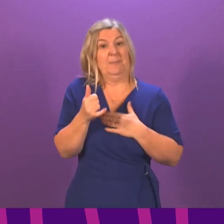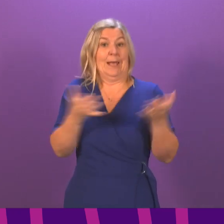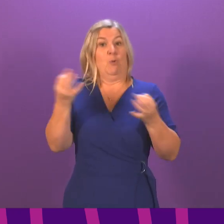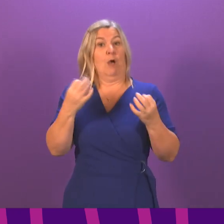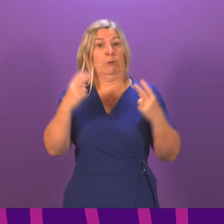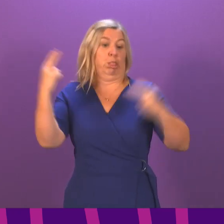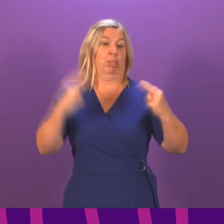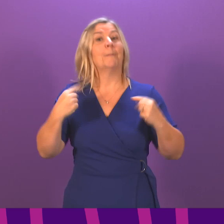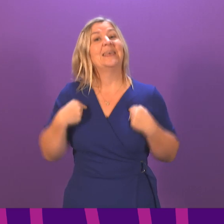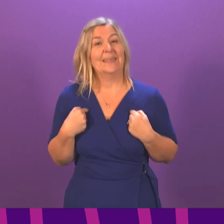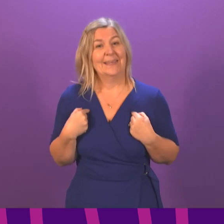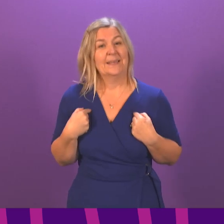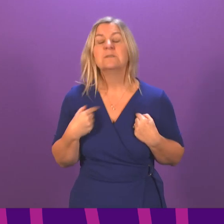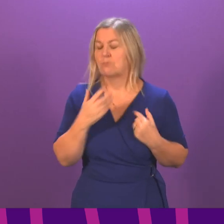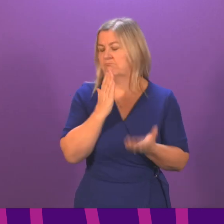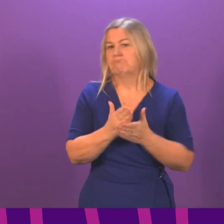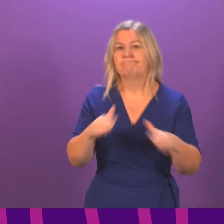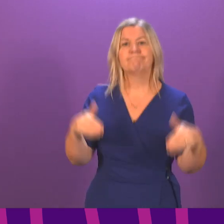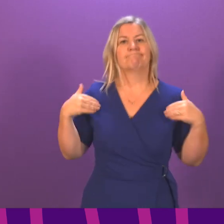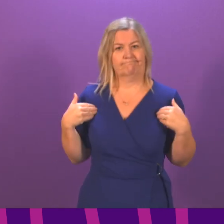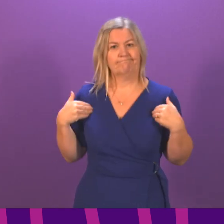In relation to legal advice—an issue in the context of this inquiry—the Deputy First